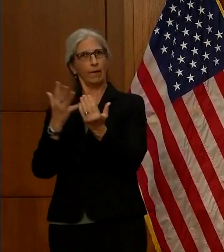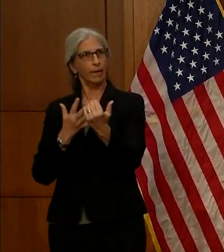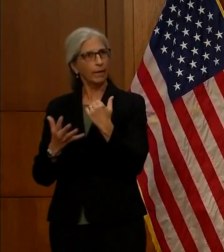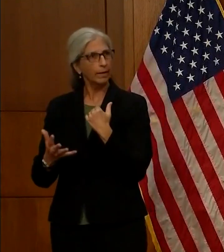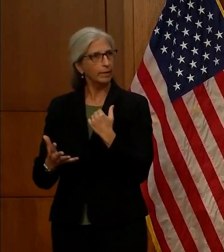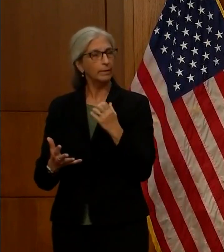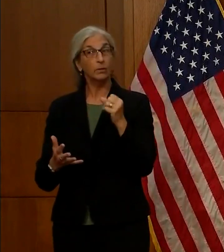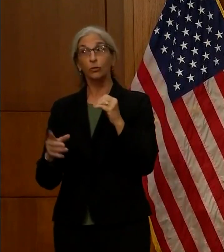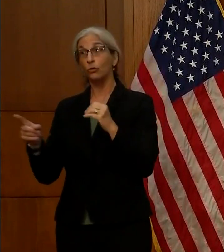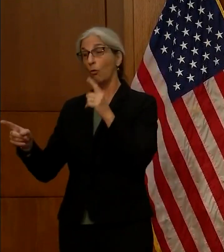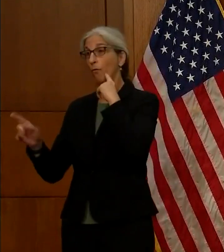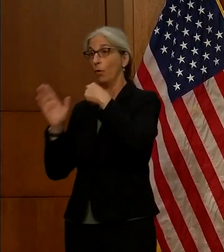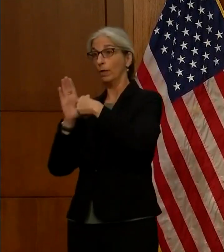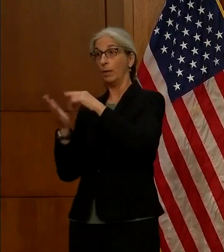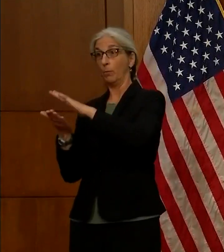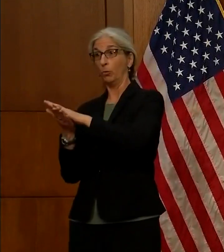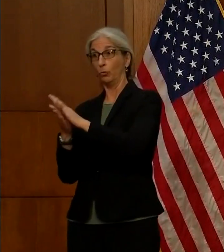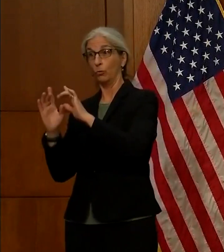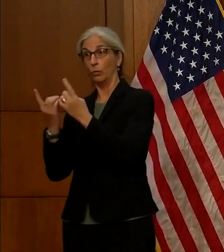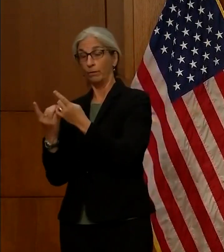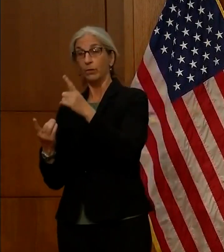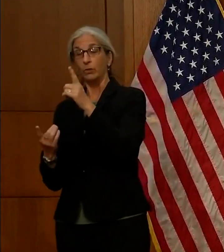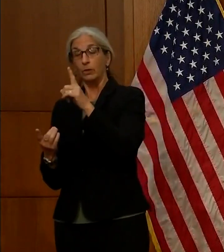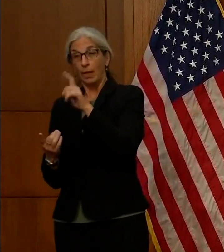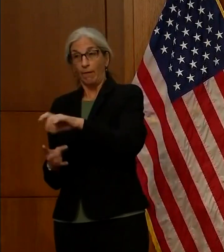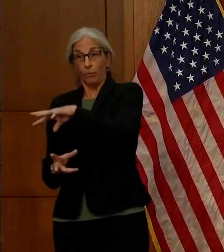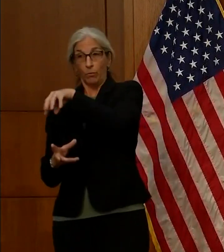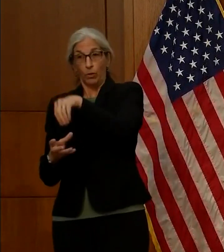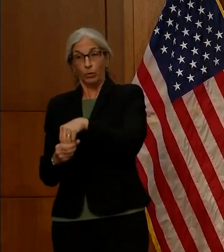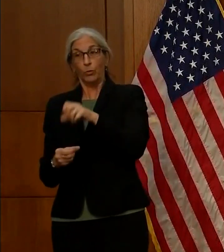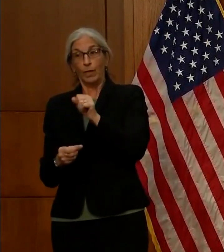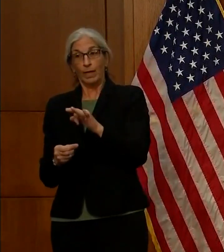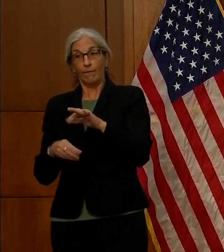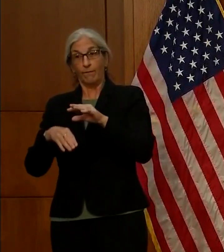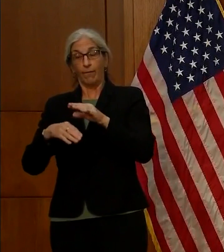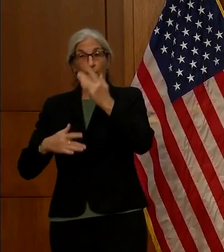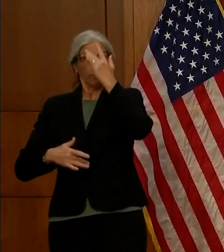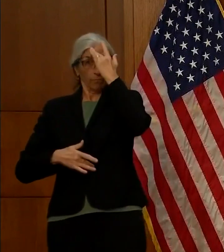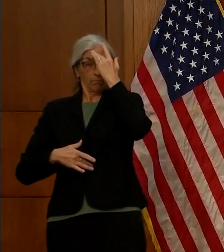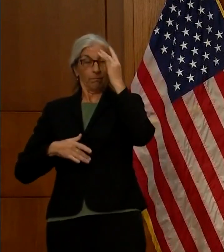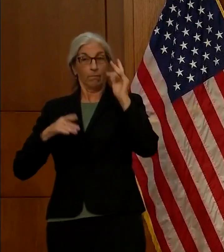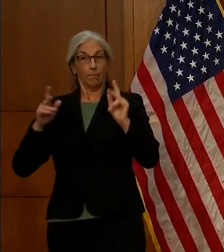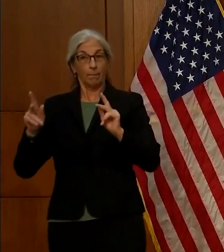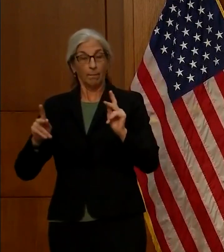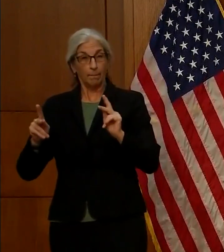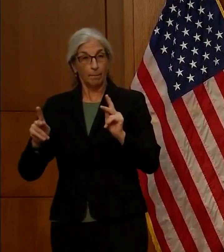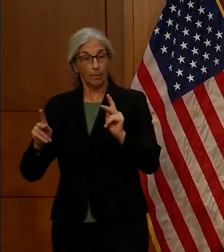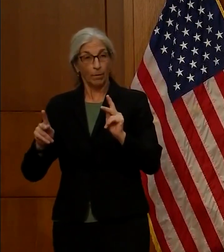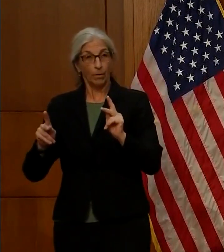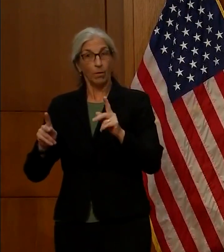MORE WHEN IT COMES TO THE SCHOOL DIVISION REPORTS TO INCLUDE WHETHER OR NOT THE